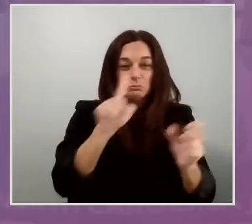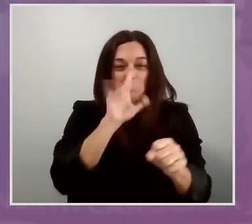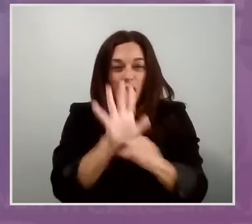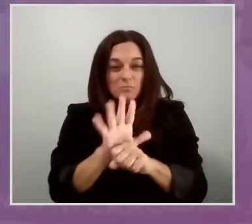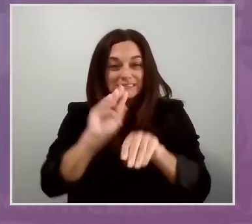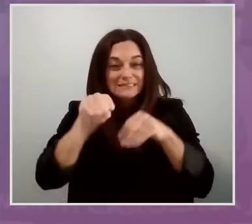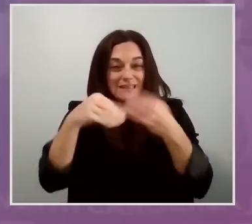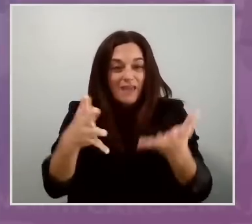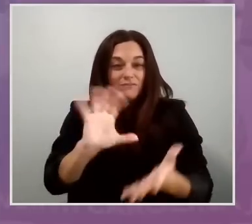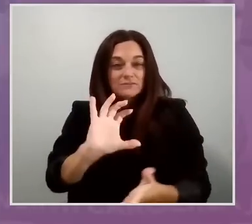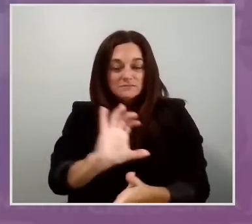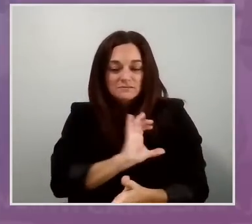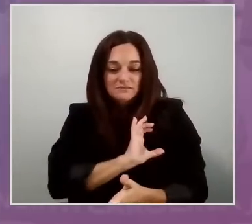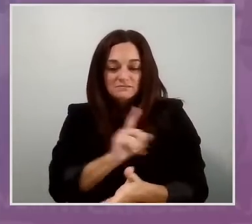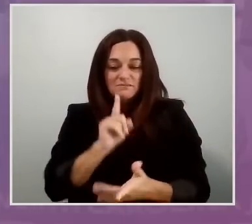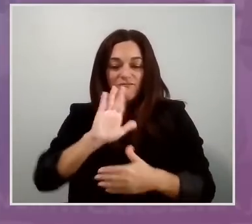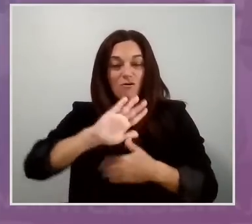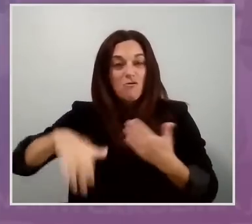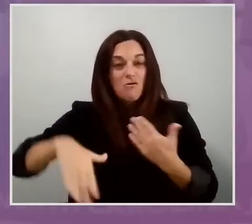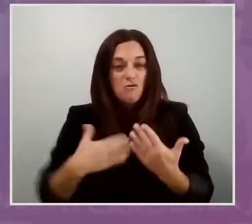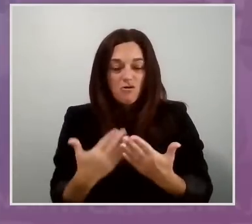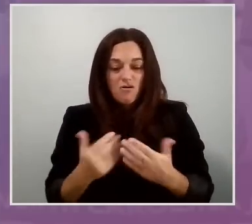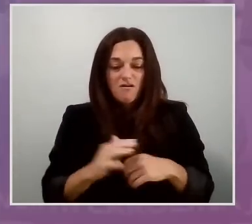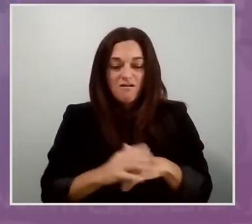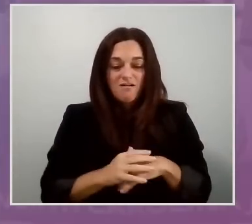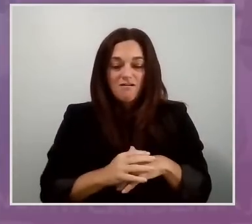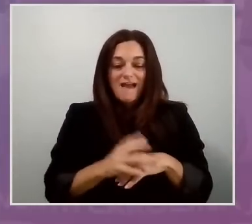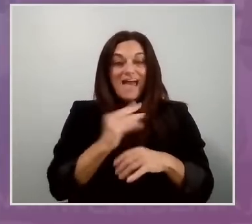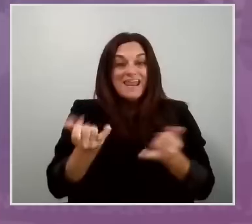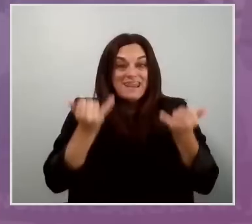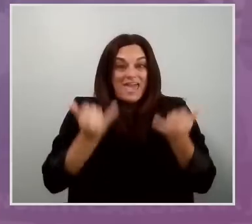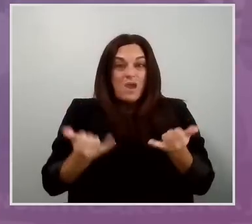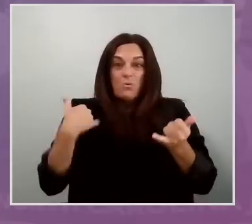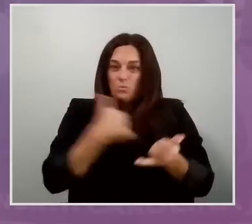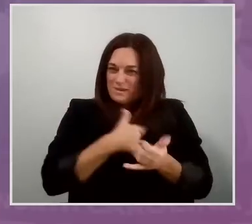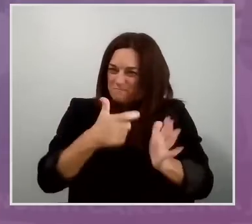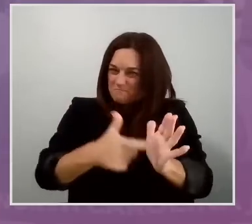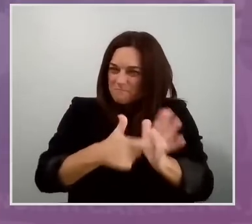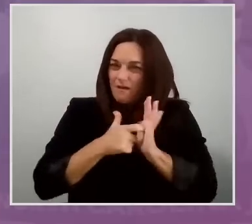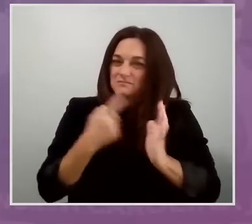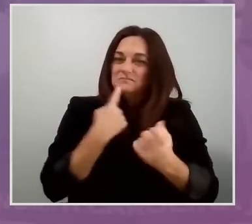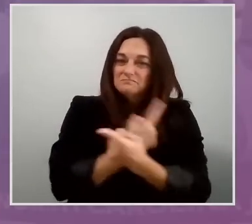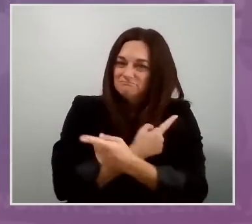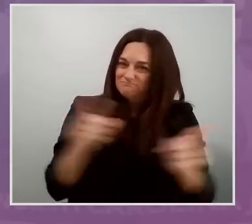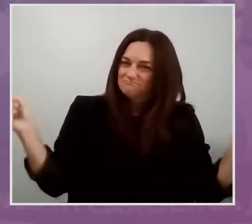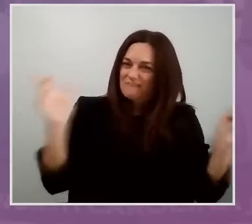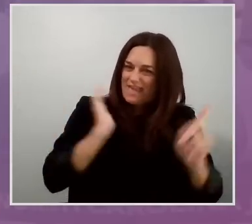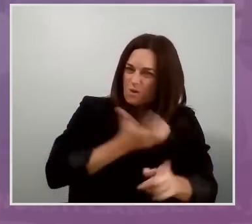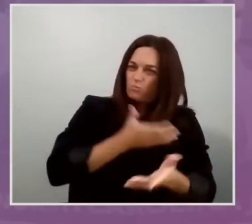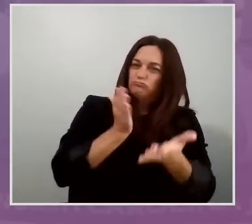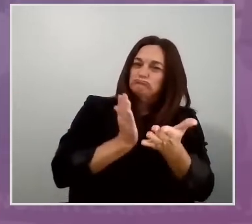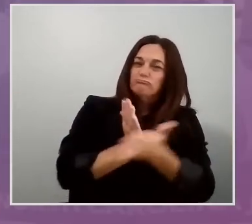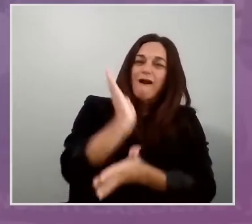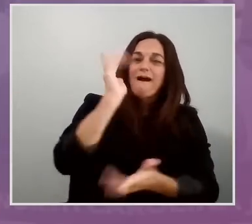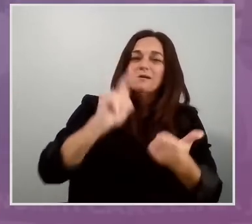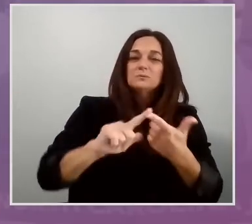DEFAULT ON ITS PROMISES GAVE CITIZENS OF ALL AND NOW WE MUST DEMAND OUR